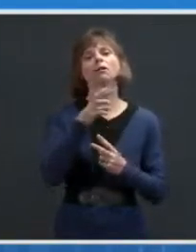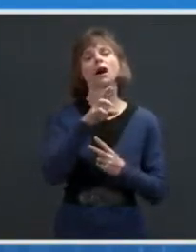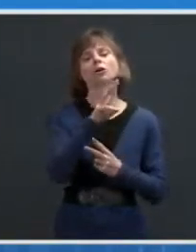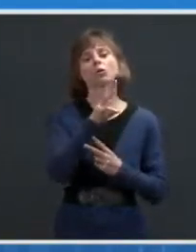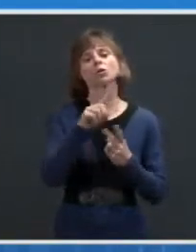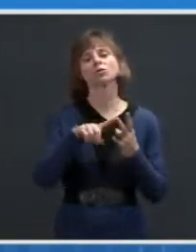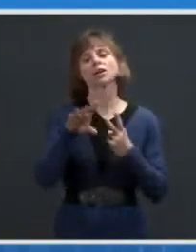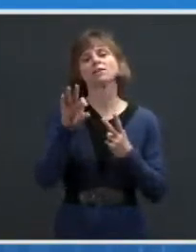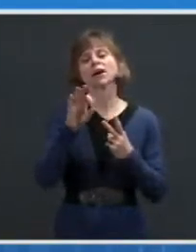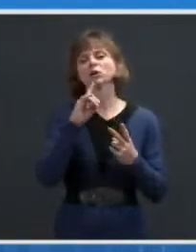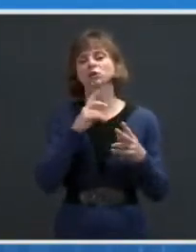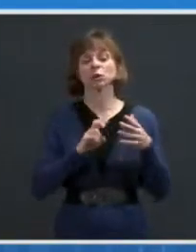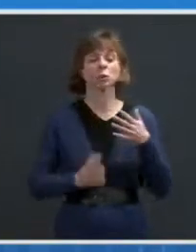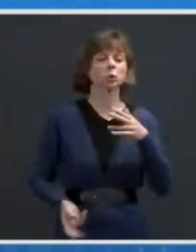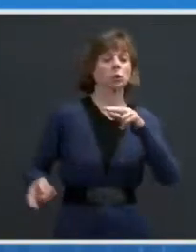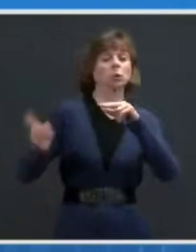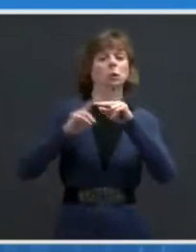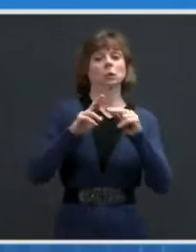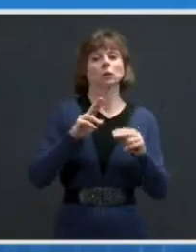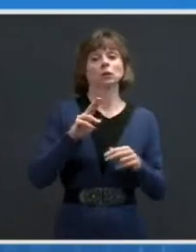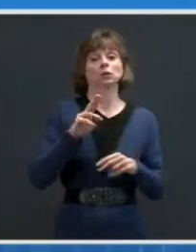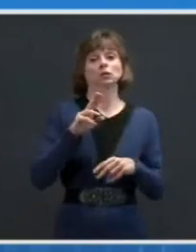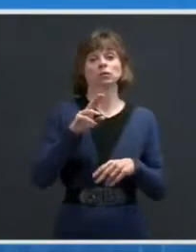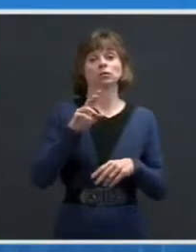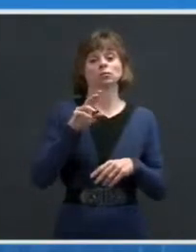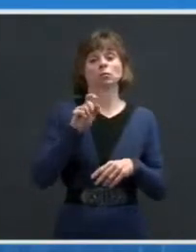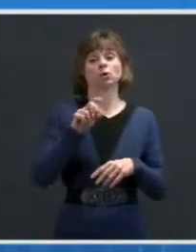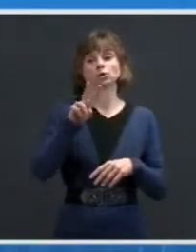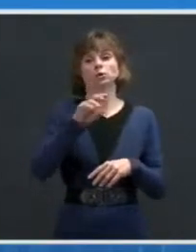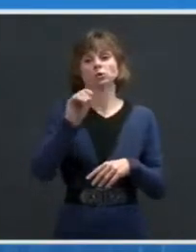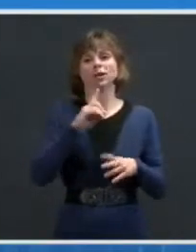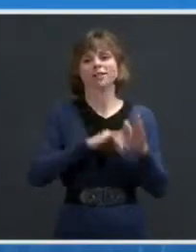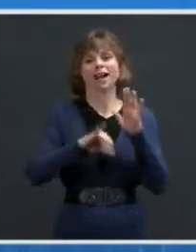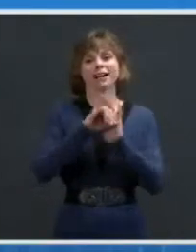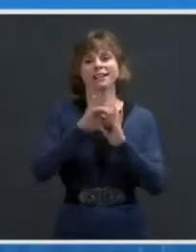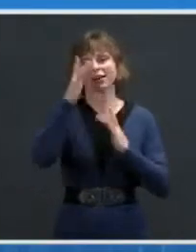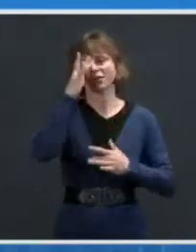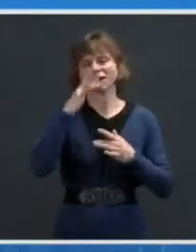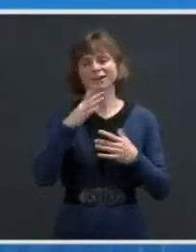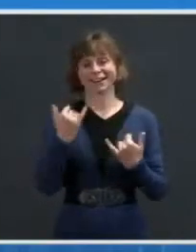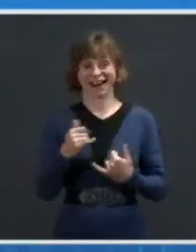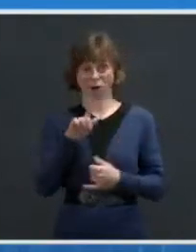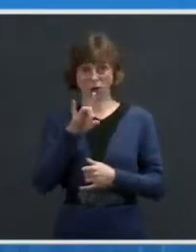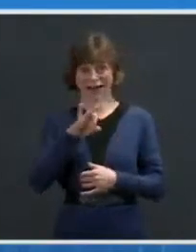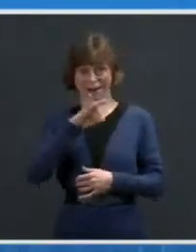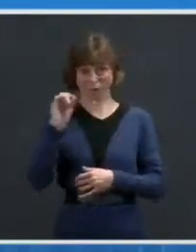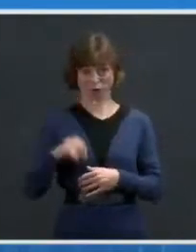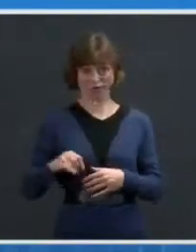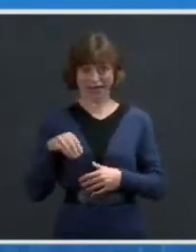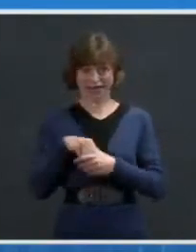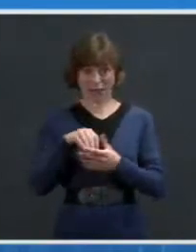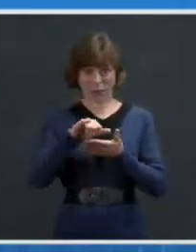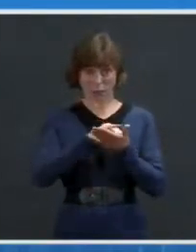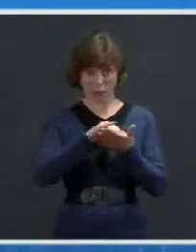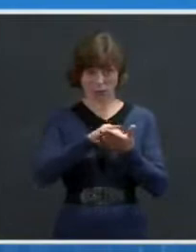REGARDING THE VARIANTS. AS WE GO BOTH TO DR. FAUCI AND DR. WALENSKY.